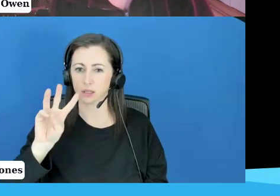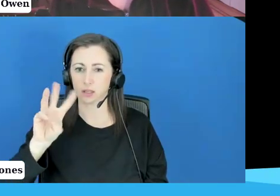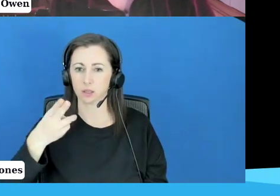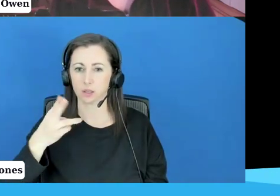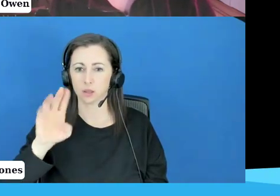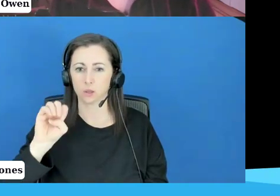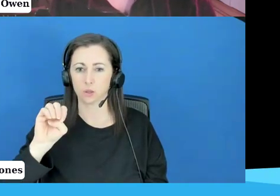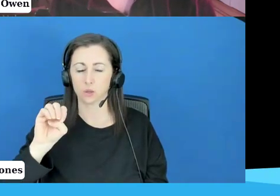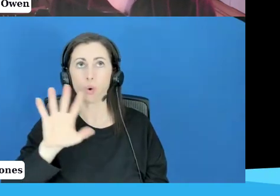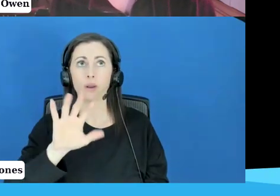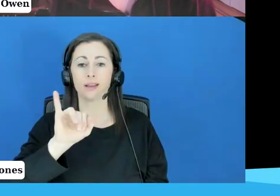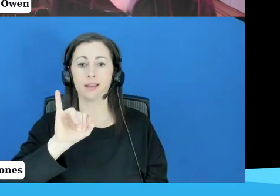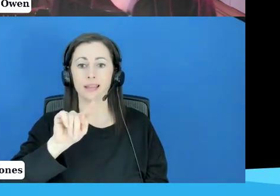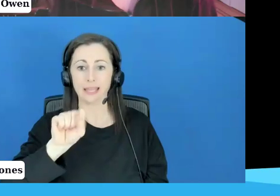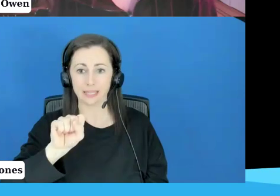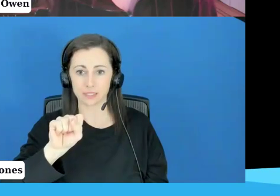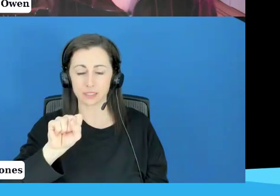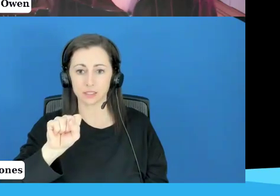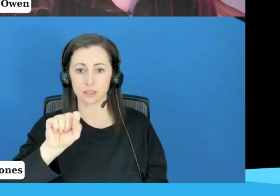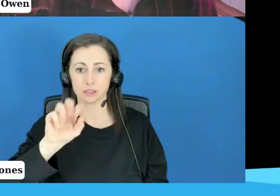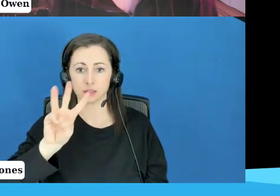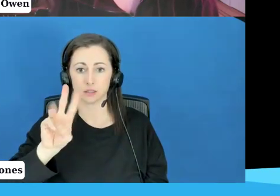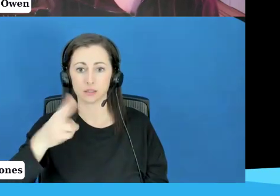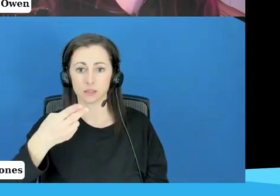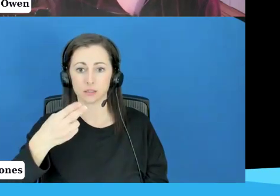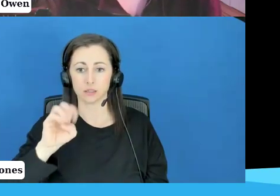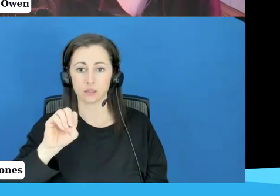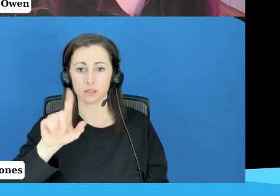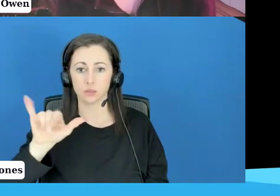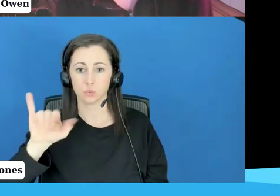It's I-T-S, Wheely, W-H-E-E-L-Y, Jess, J-E-S-S.